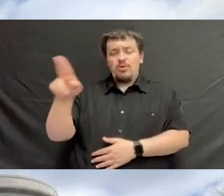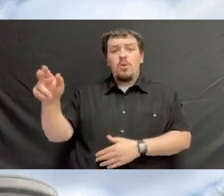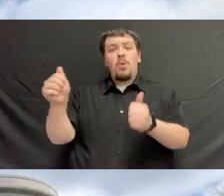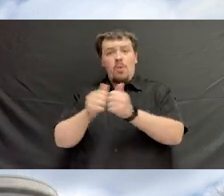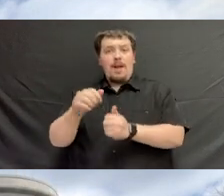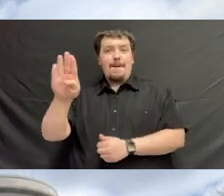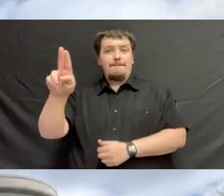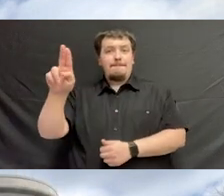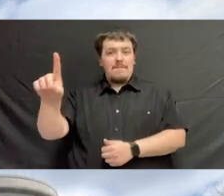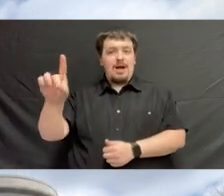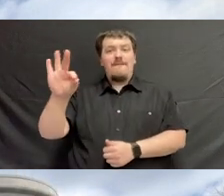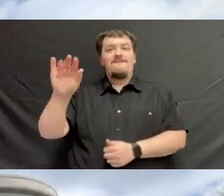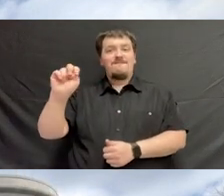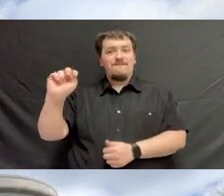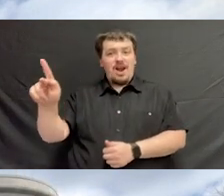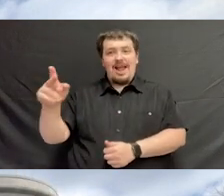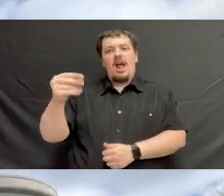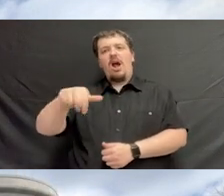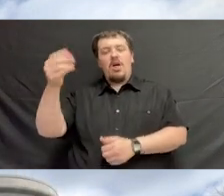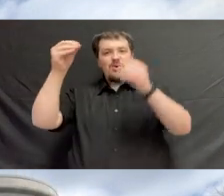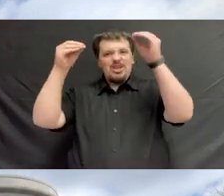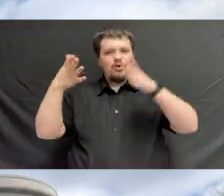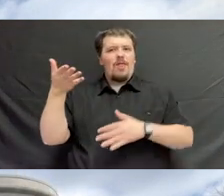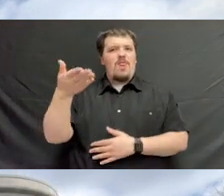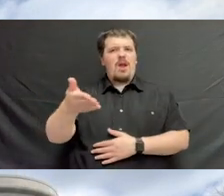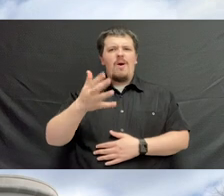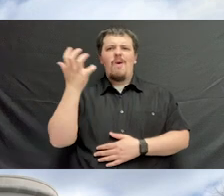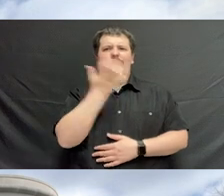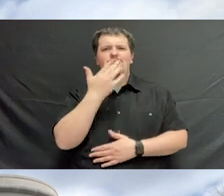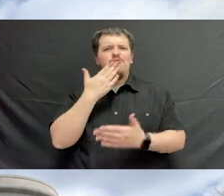and some of the other instructors that were at East Tennessee State, it was a great experience for me.